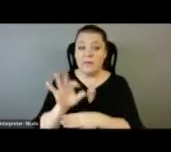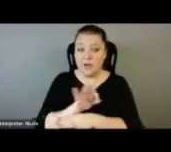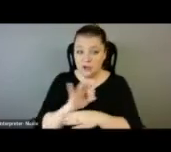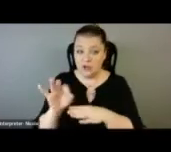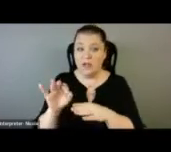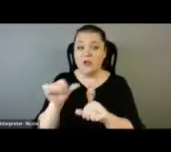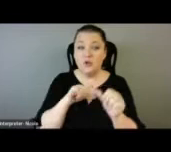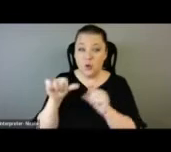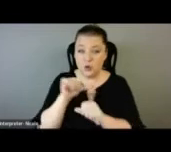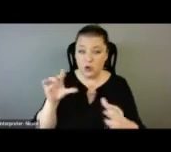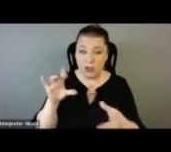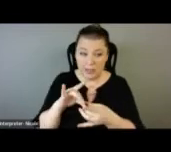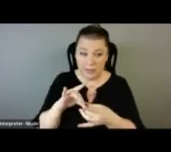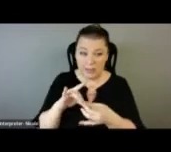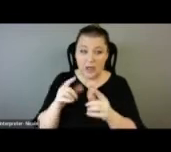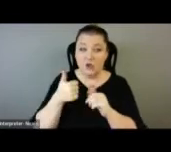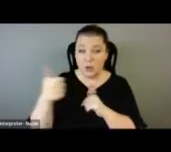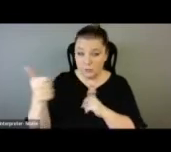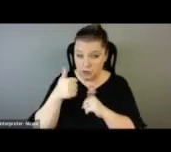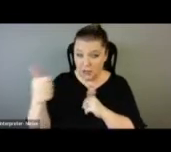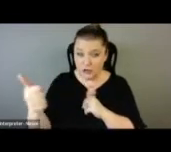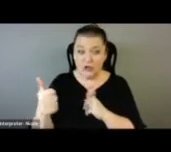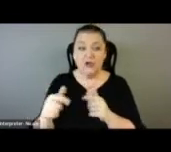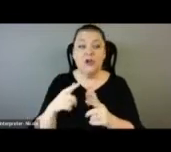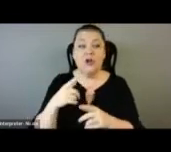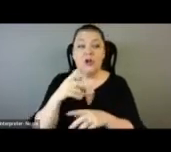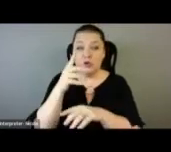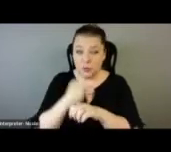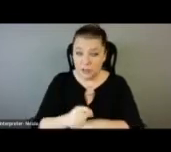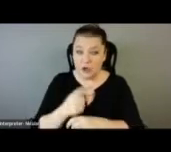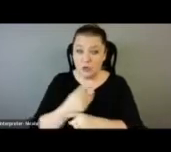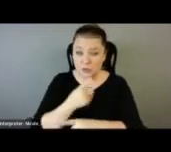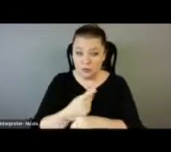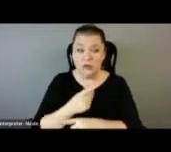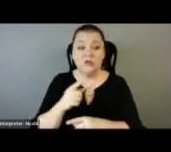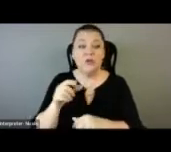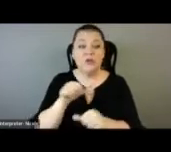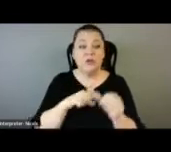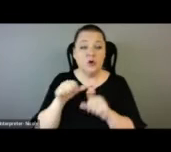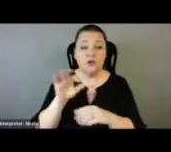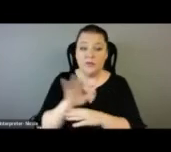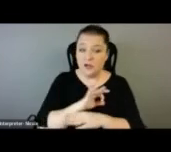connectedness, transportation, traditions and rituals, social functioning, family strengths,